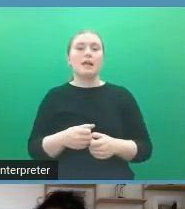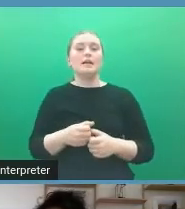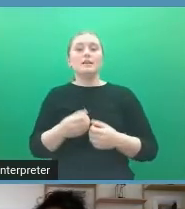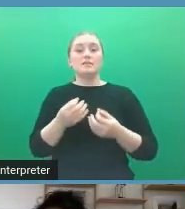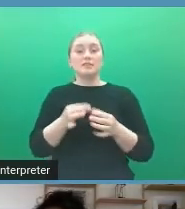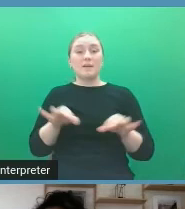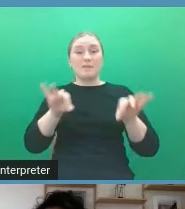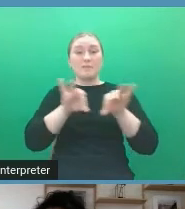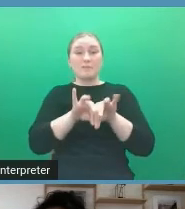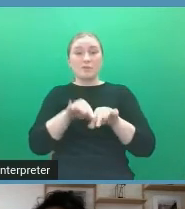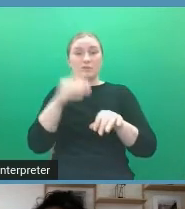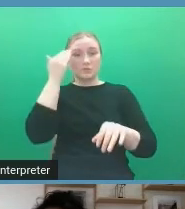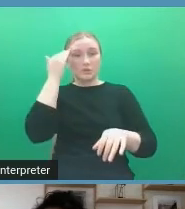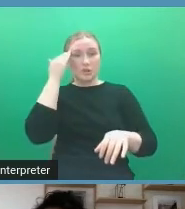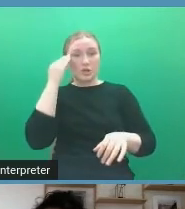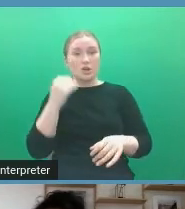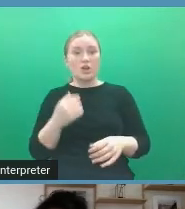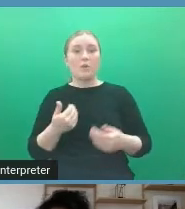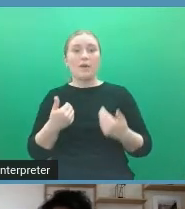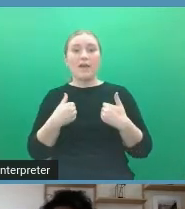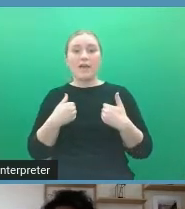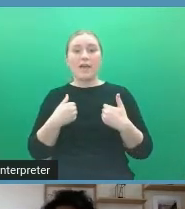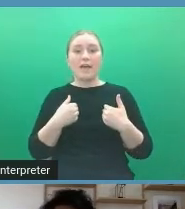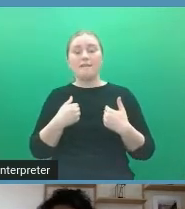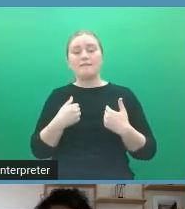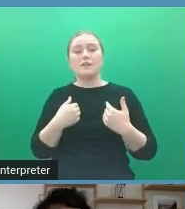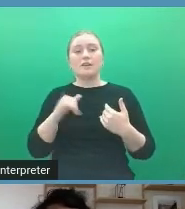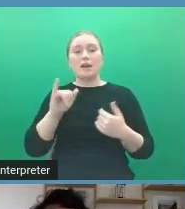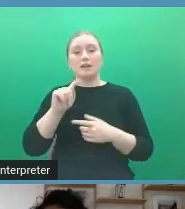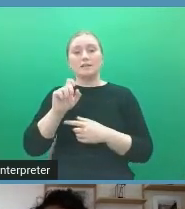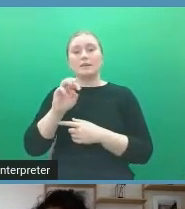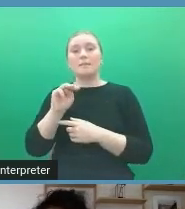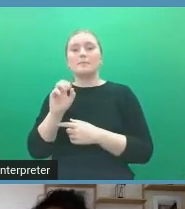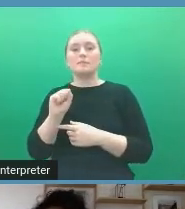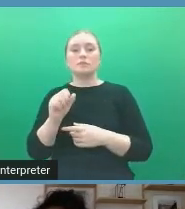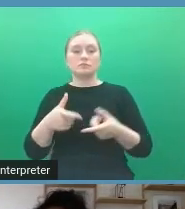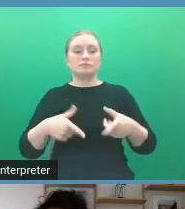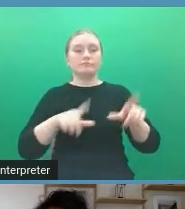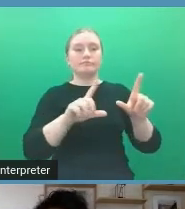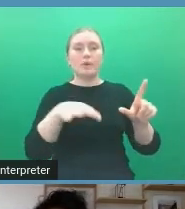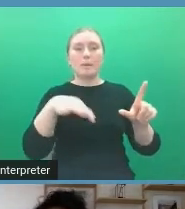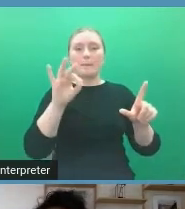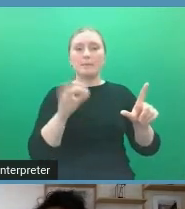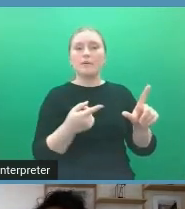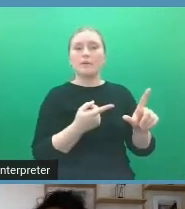from the collection that Sina and I don't know because what ends up happening is people who are